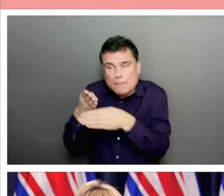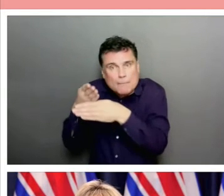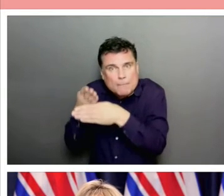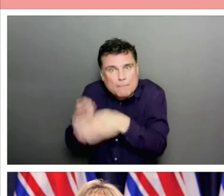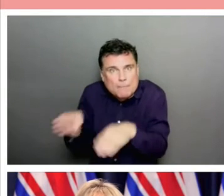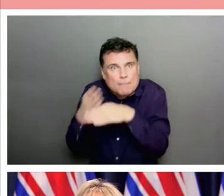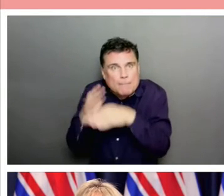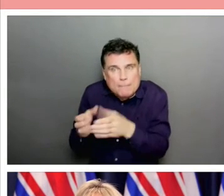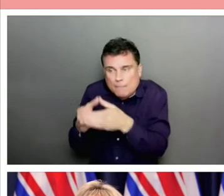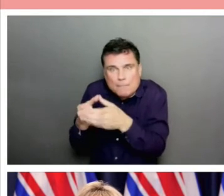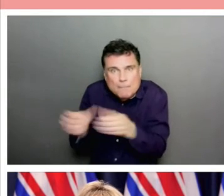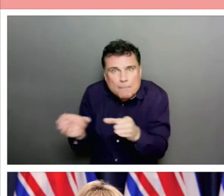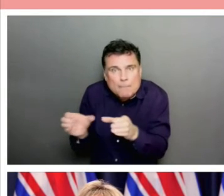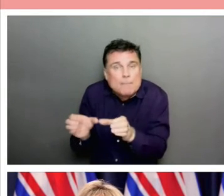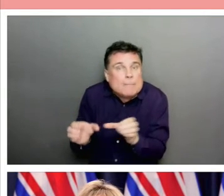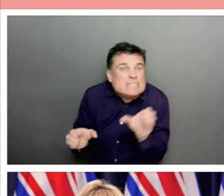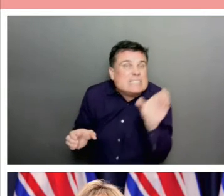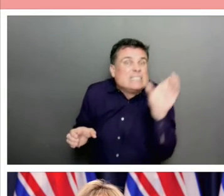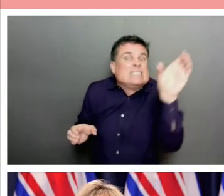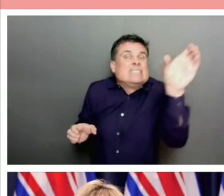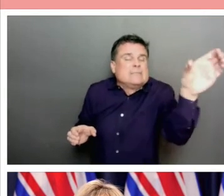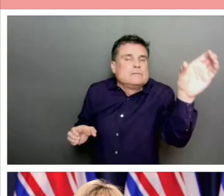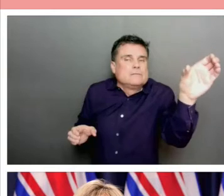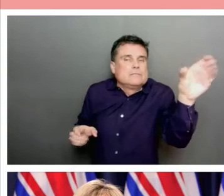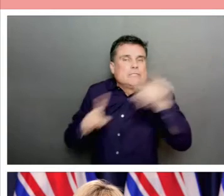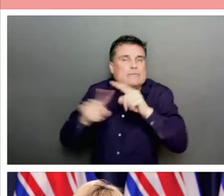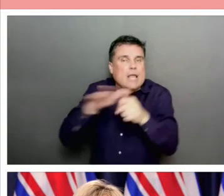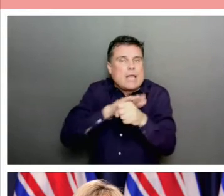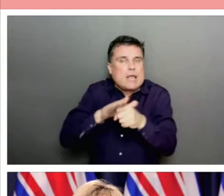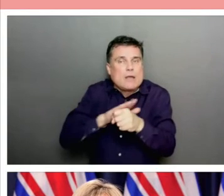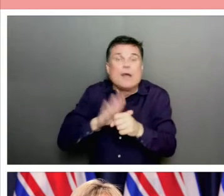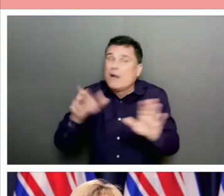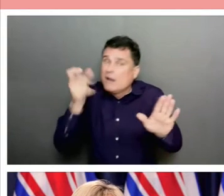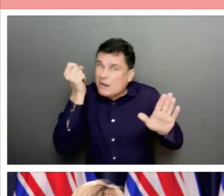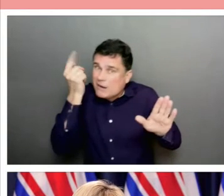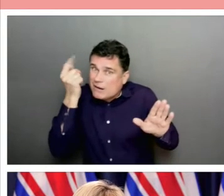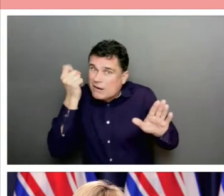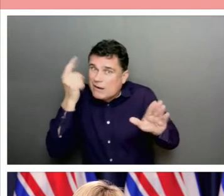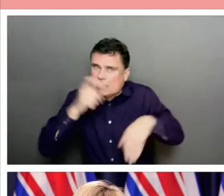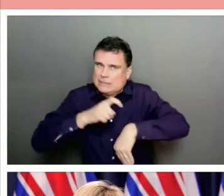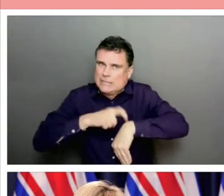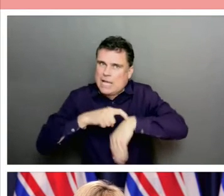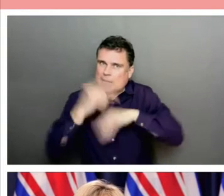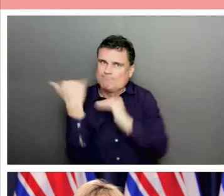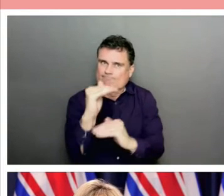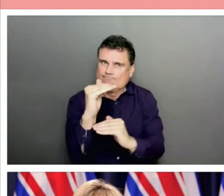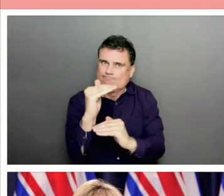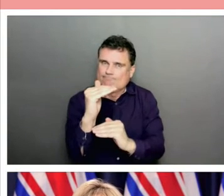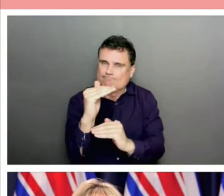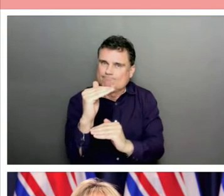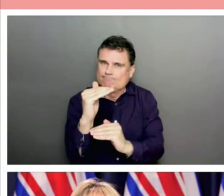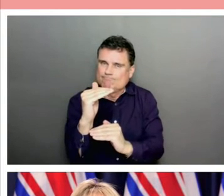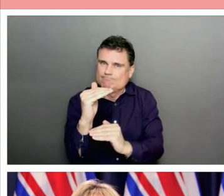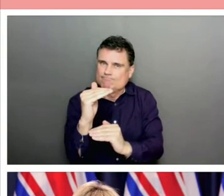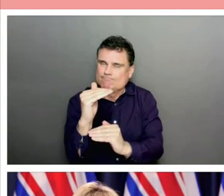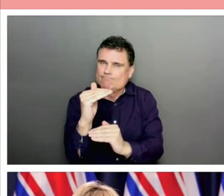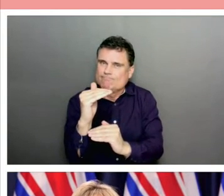more challenging because there's only a limited amount of time that it can be outside of the ultra low